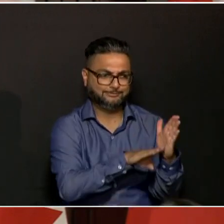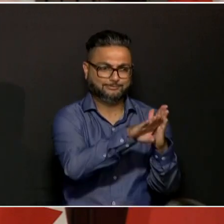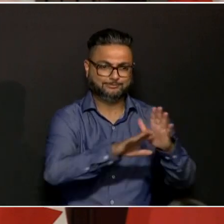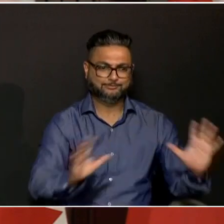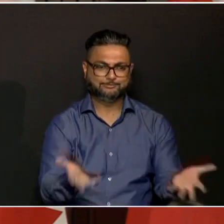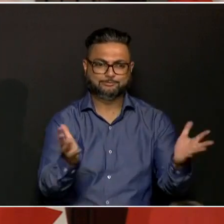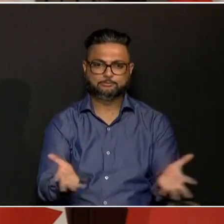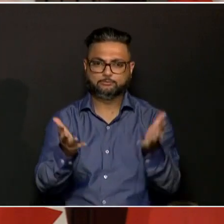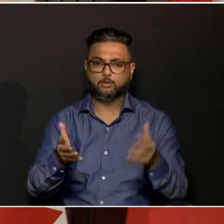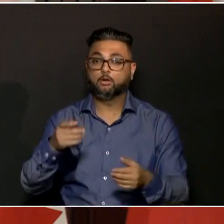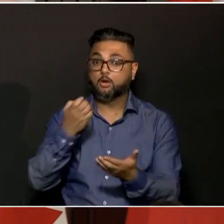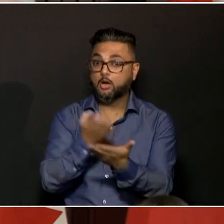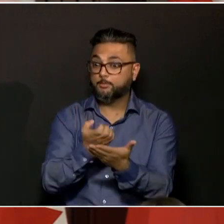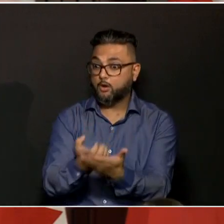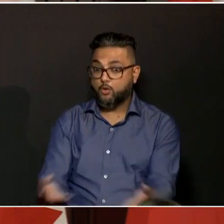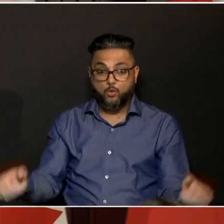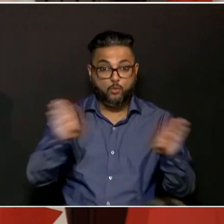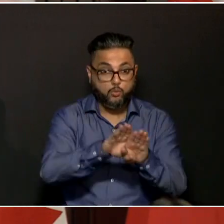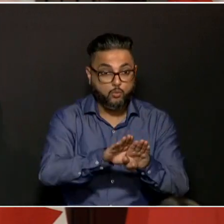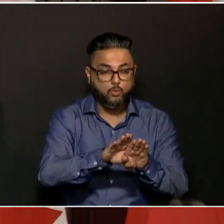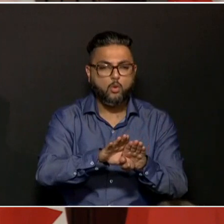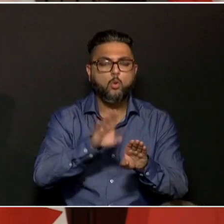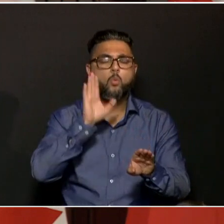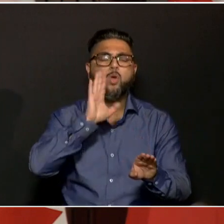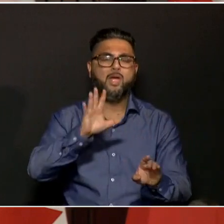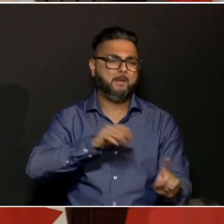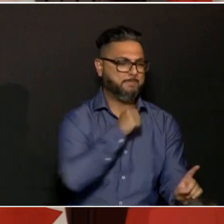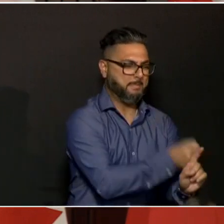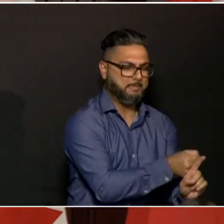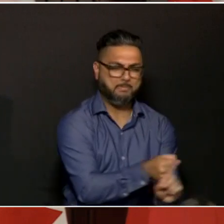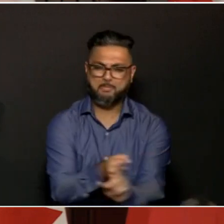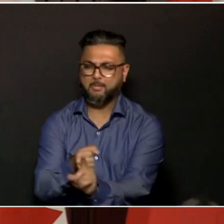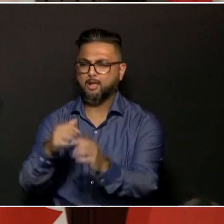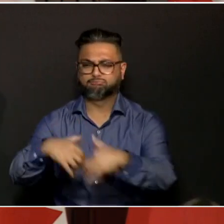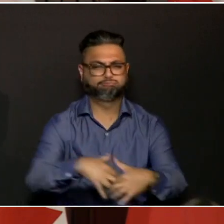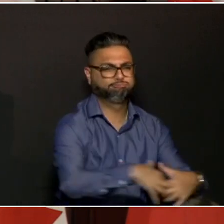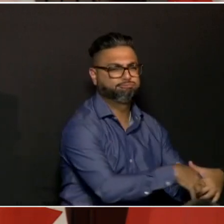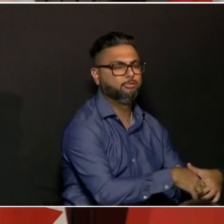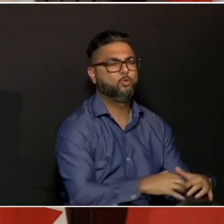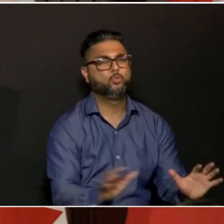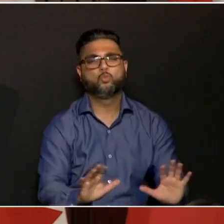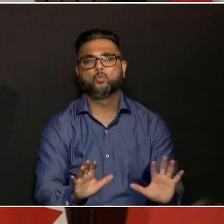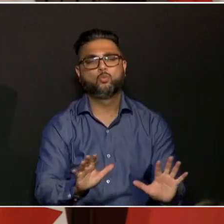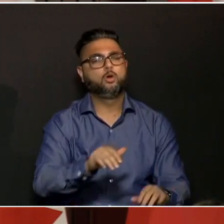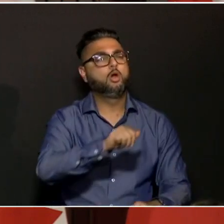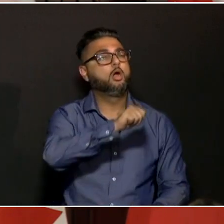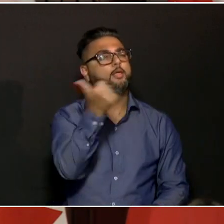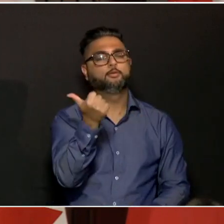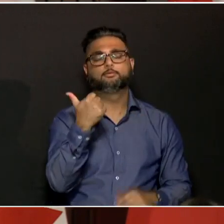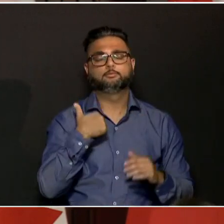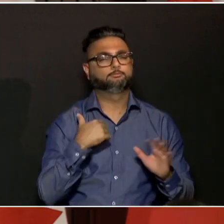because if you shut down the economy there plays a big effect on mental health and so many